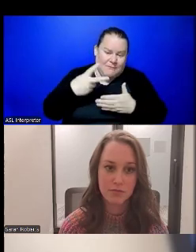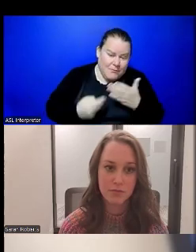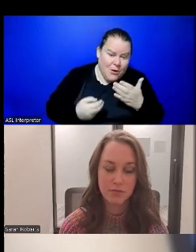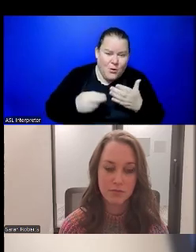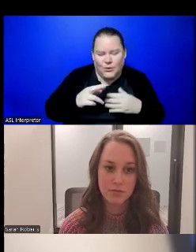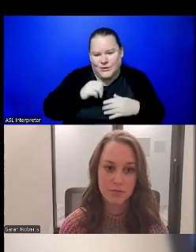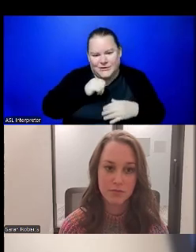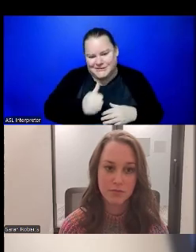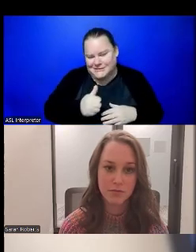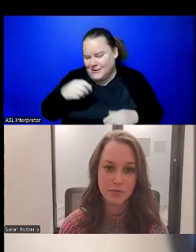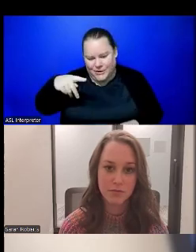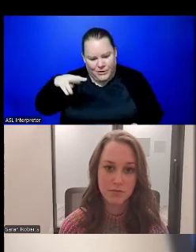Prader-Willi Syndrome.